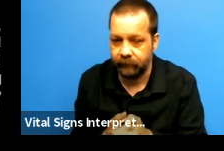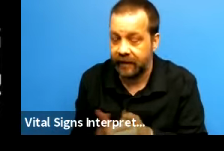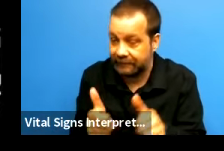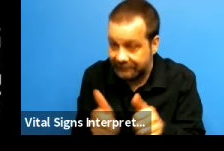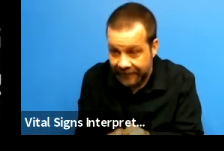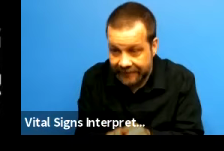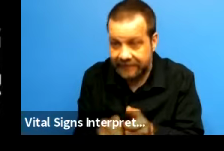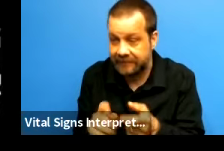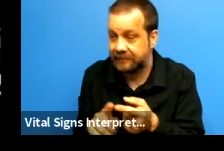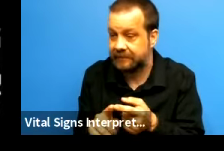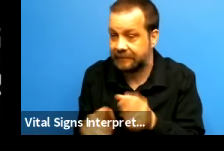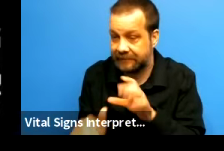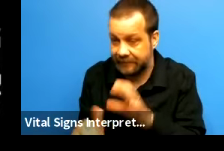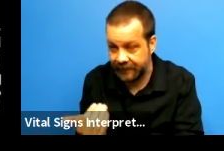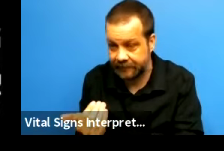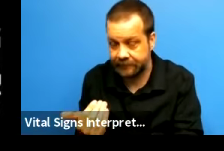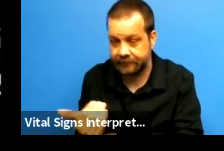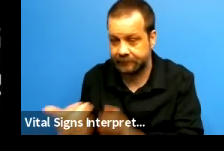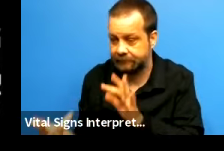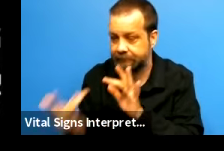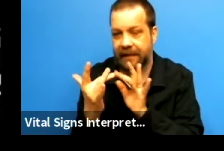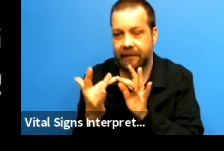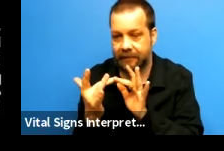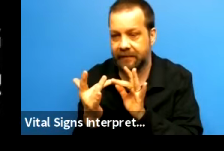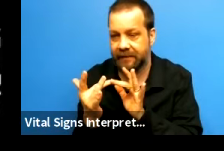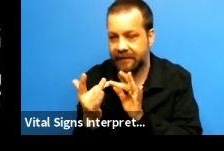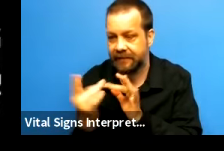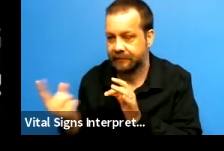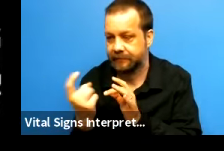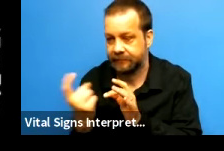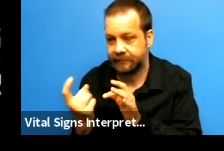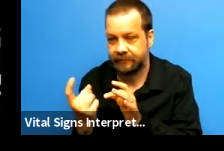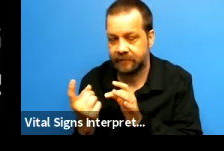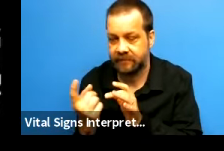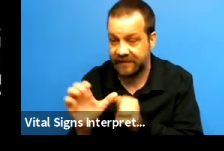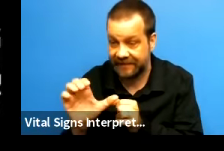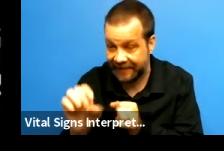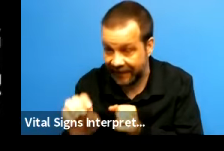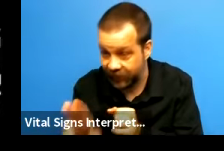through that email address if you need credits or have